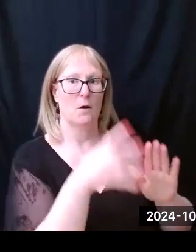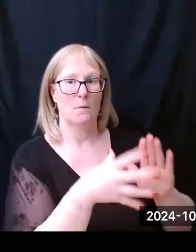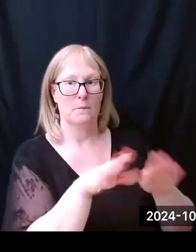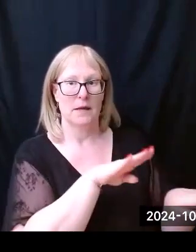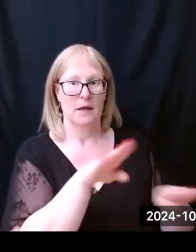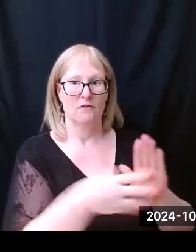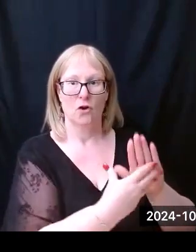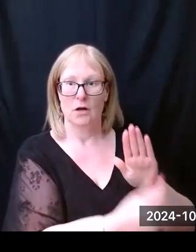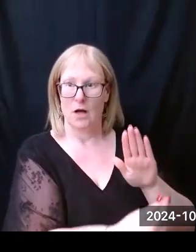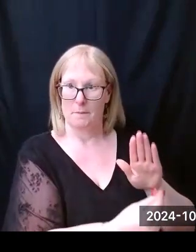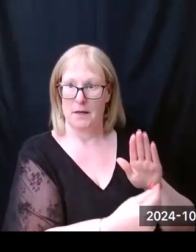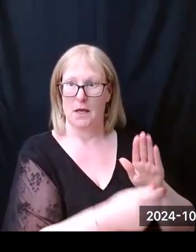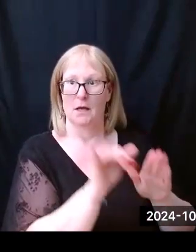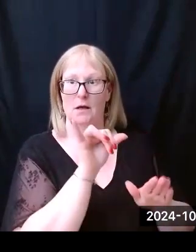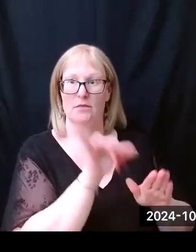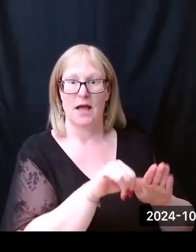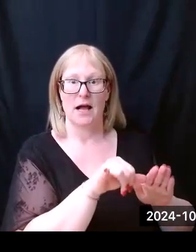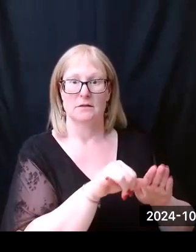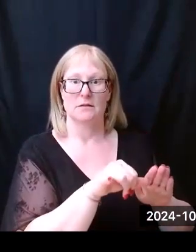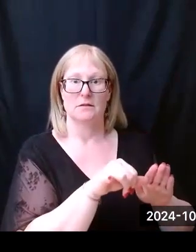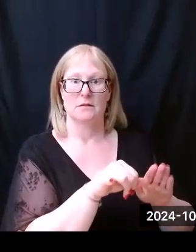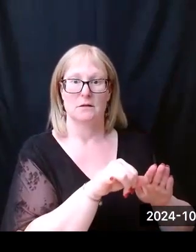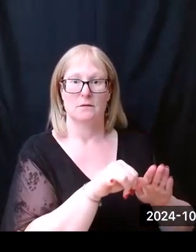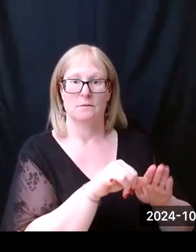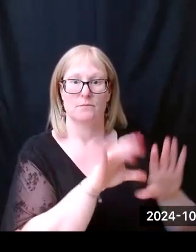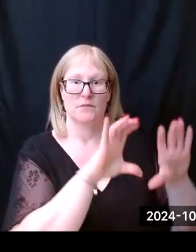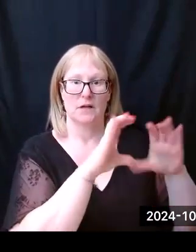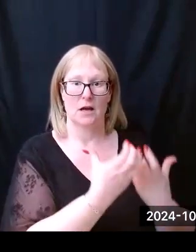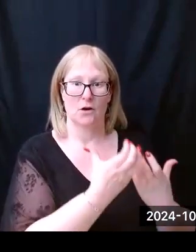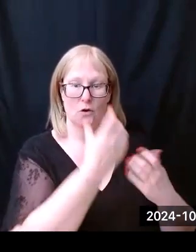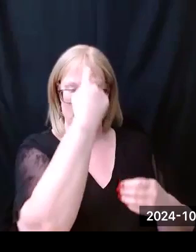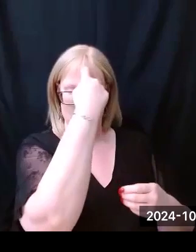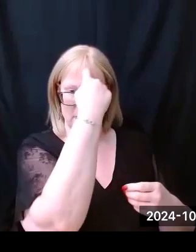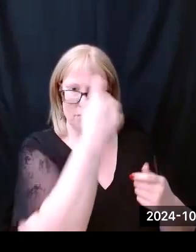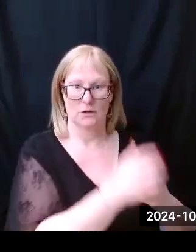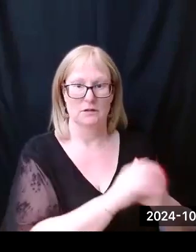category of mindfulness. And how do we process what's going on with our kids?